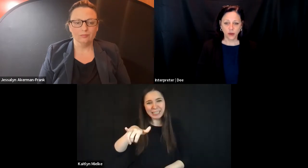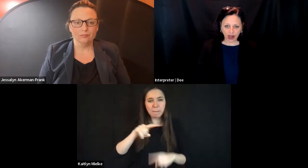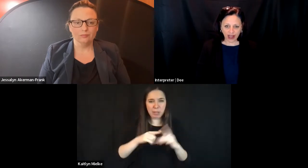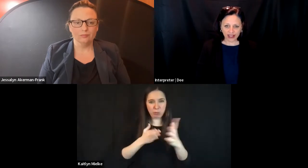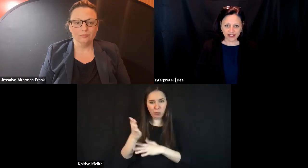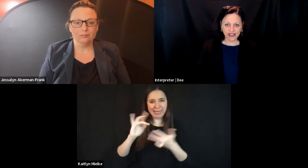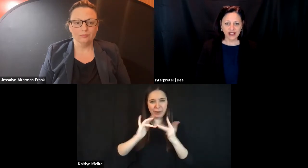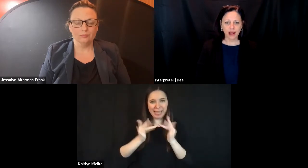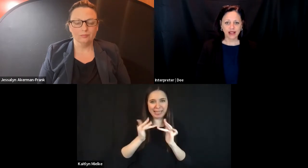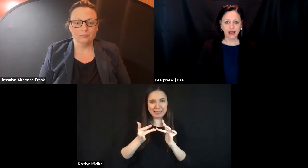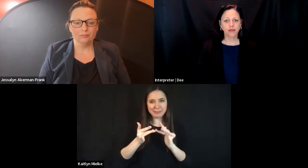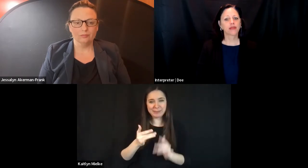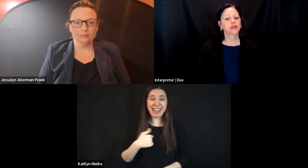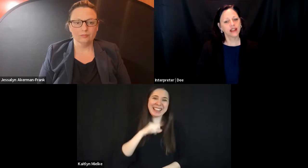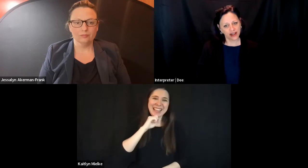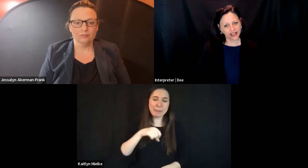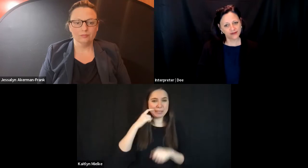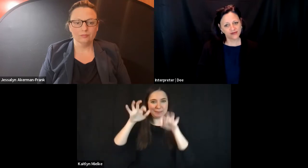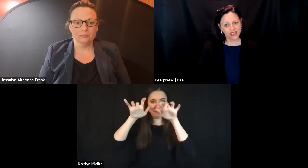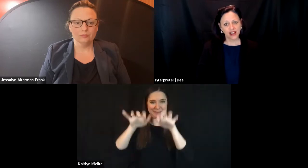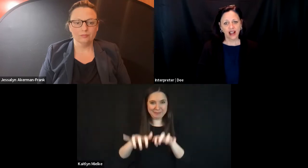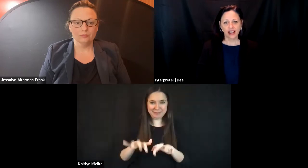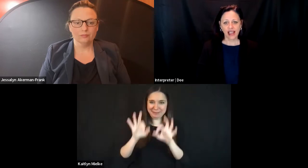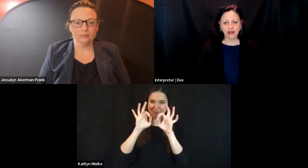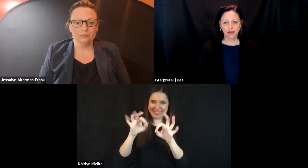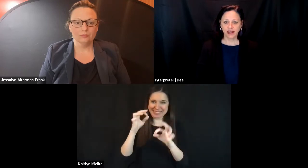Often I use an I.P. relay that is on the laptop.